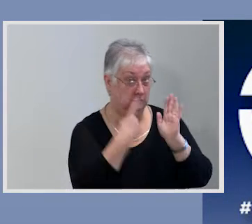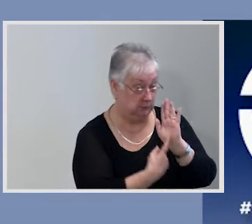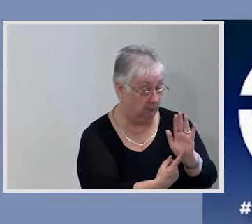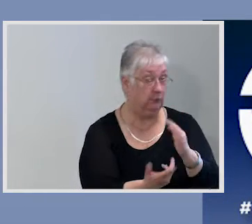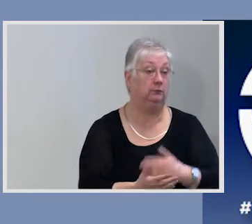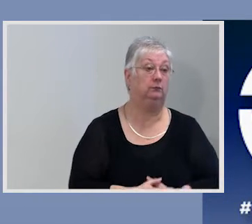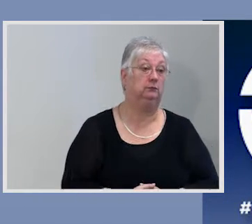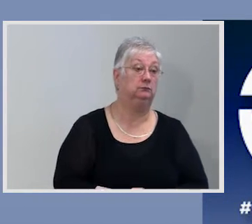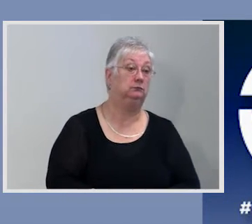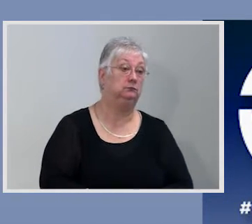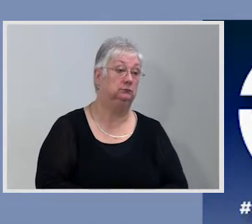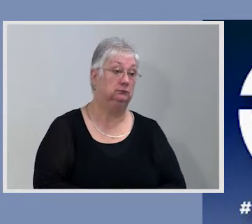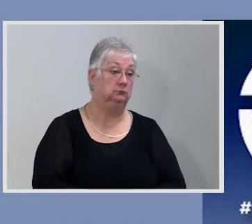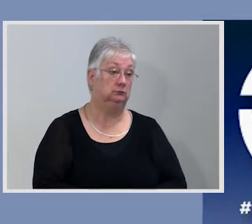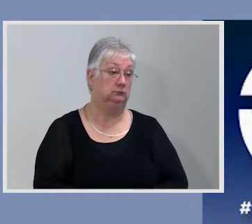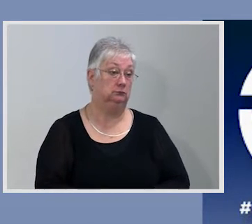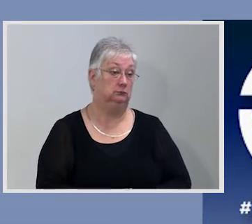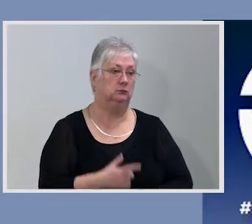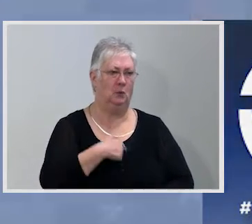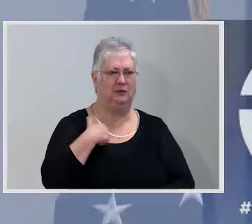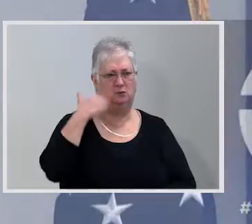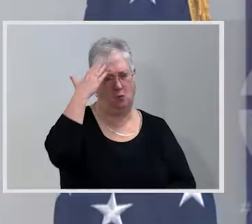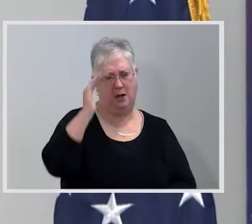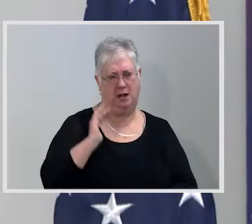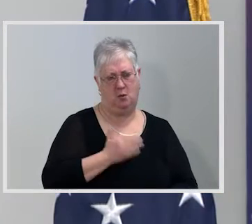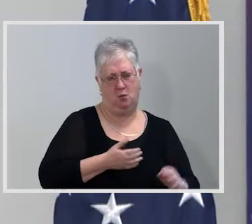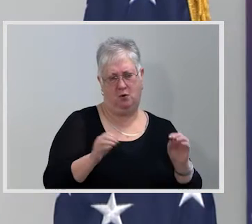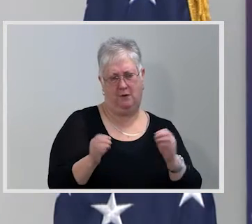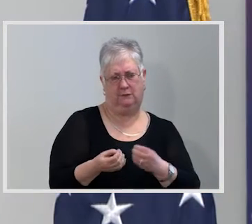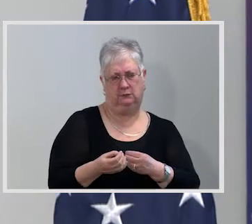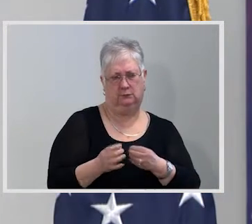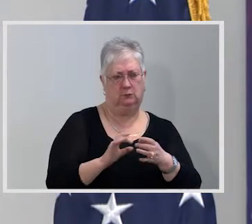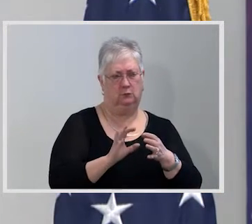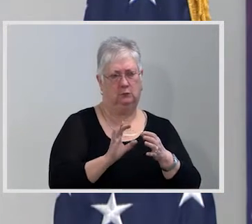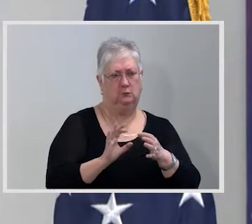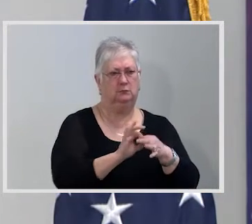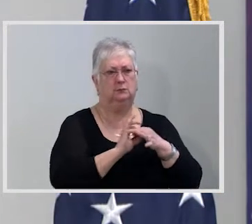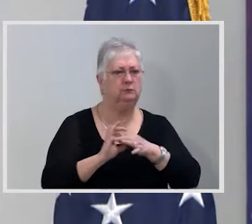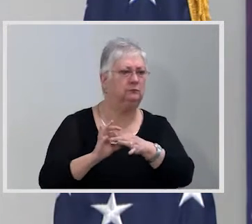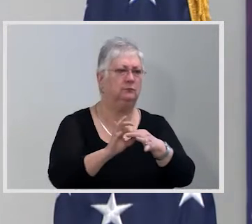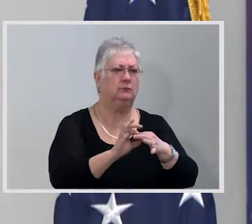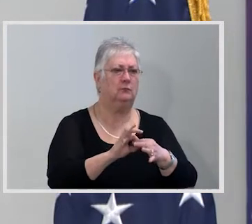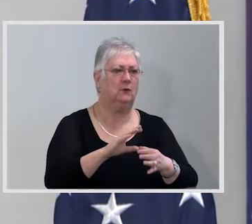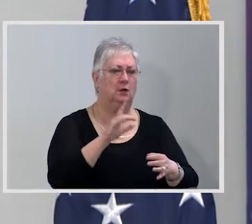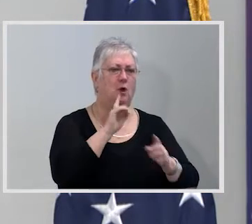WE KNEW THAT OUR OFFICE OF UNIFIED COMMUNICATIONS, THAT'S OUR 311 AND 911 CALL CENTER, WASN'T ANSWERING CALLS QUICKLY